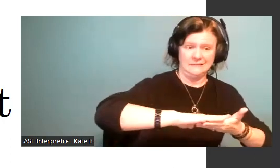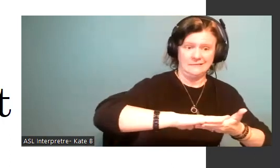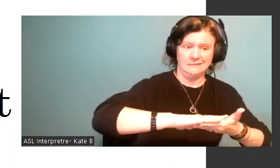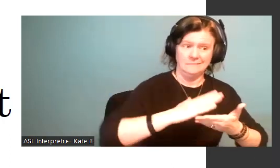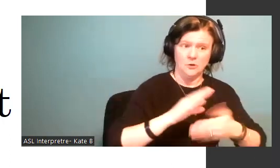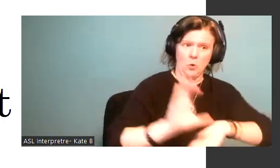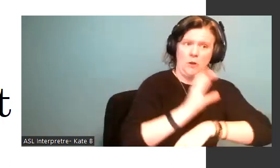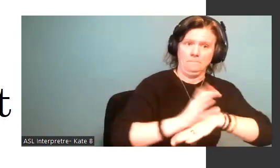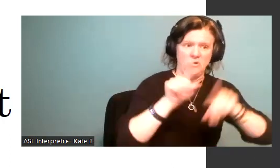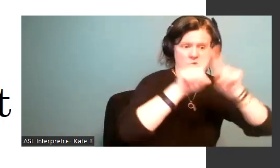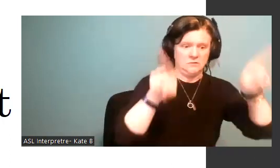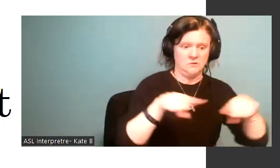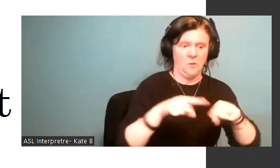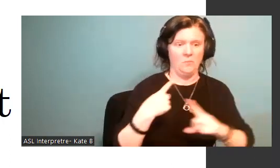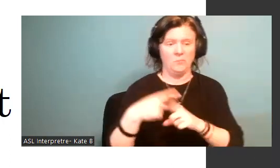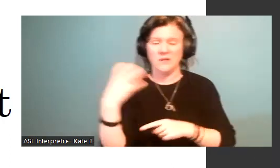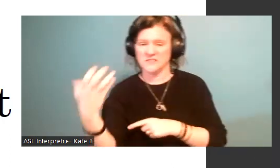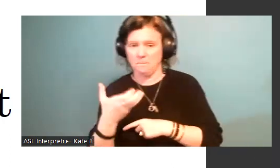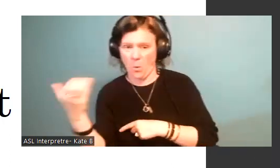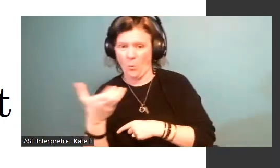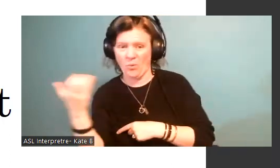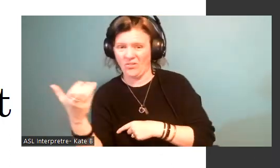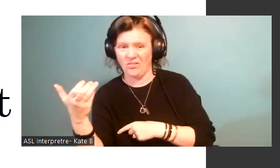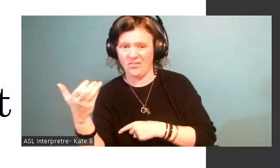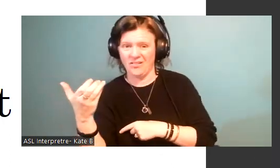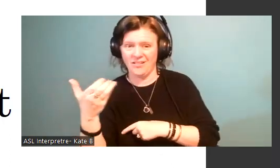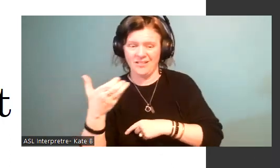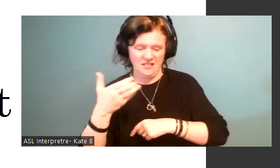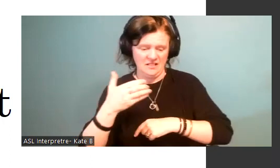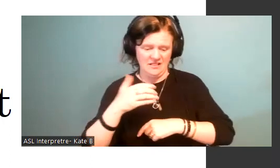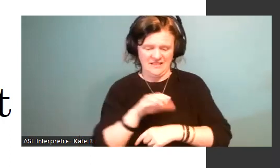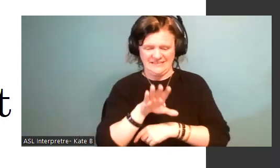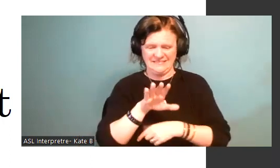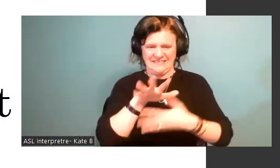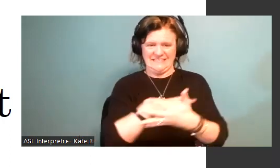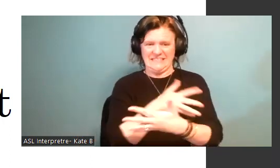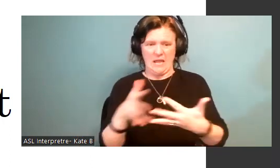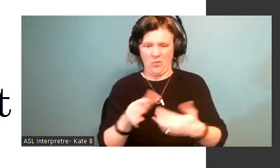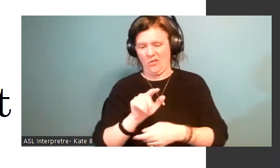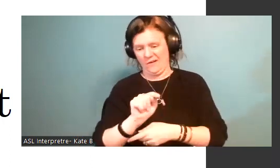power in how to arrange stuff, and with needing to